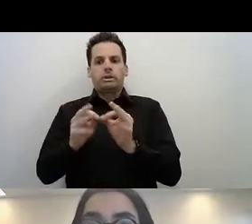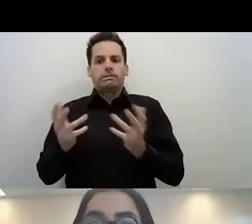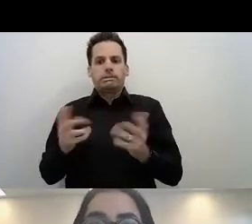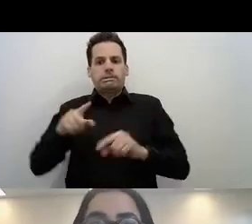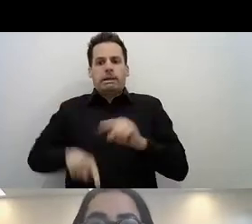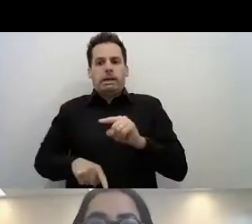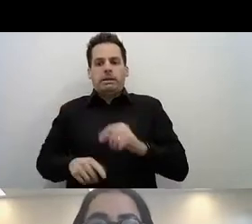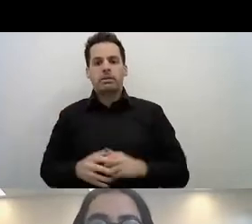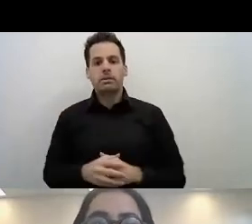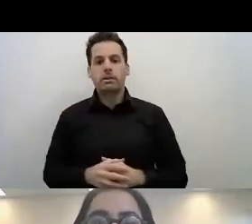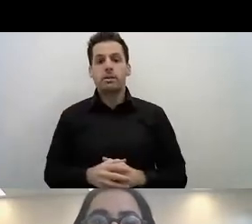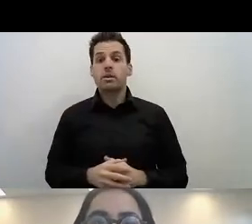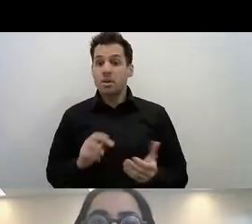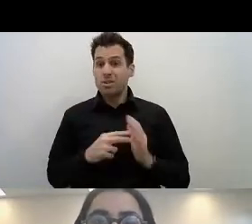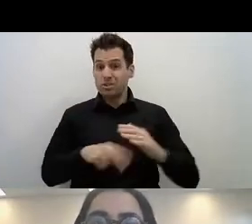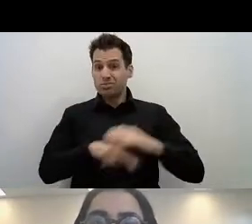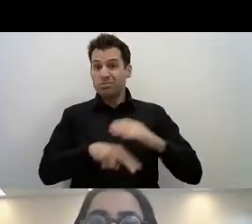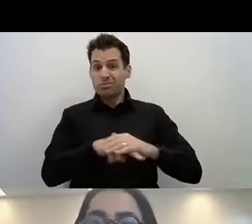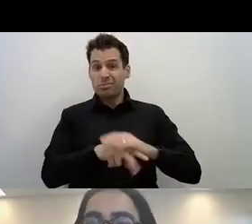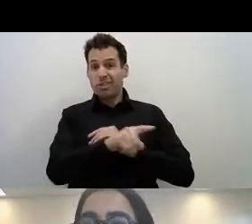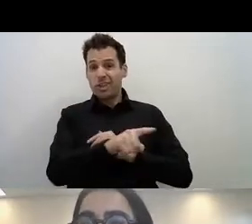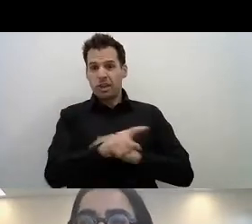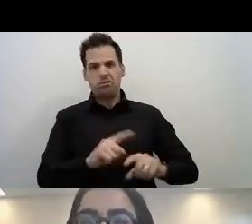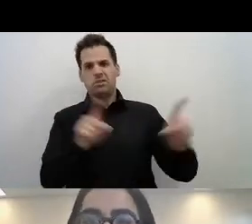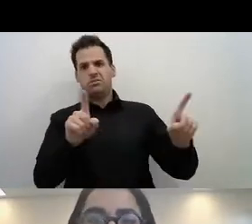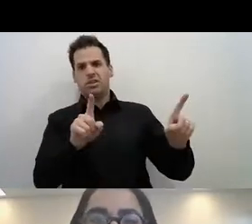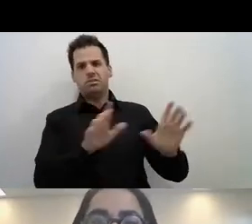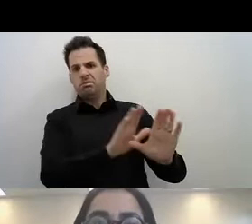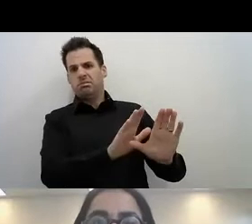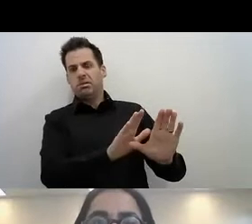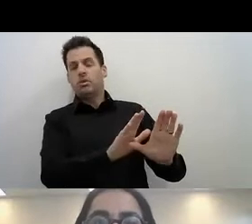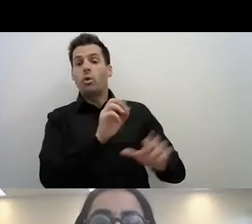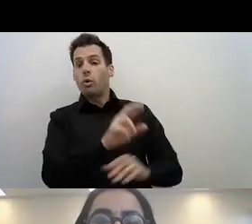person differently it can also mean failing to reasonably accommodate the needs of a person